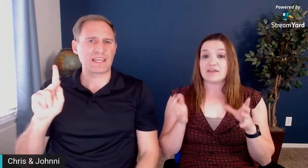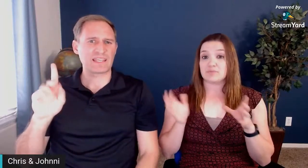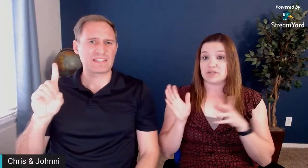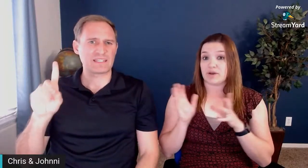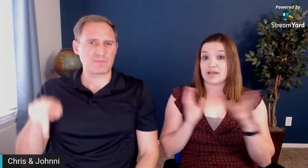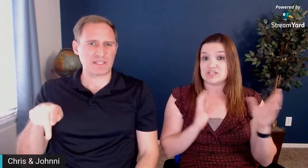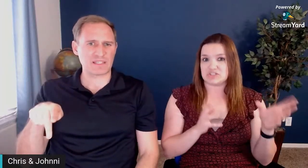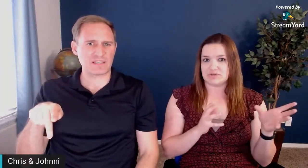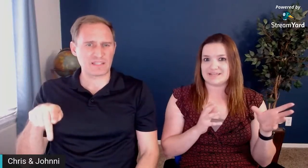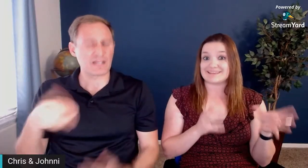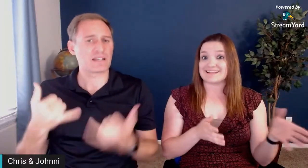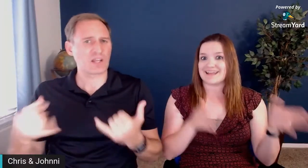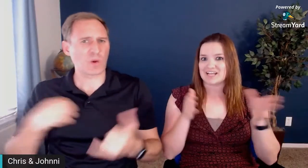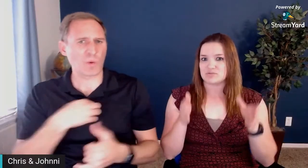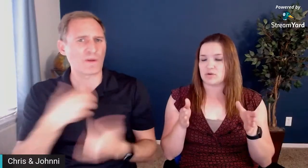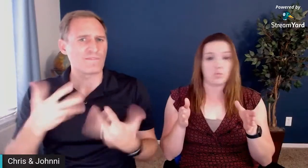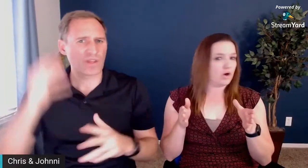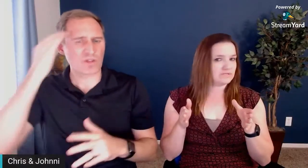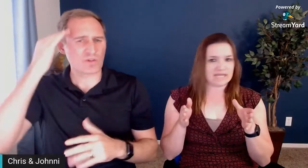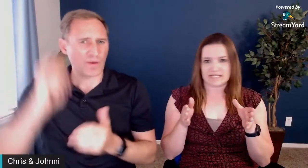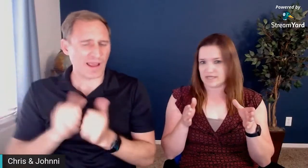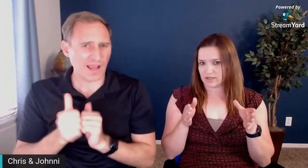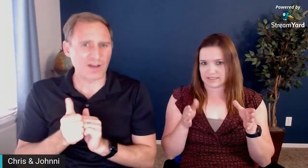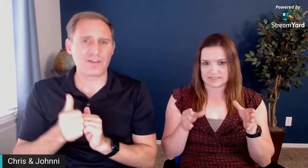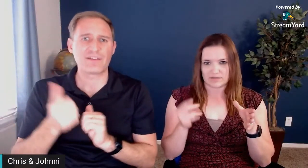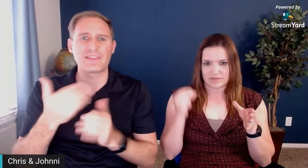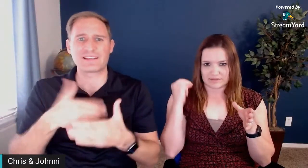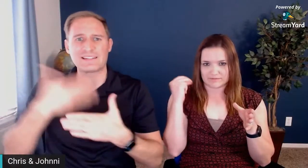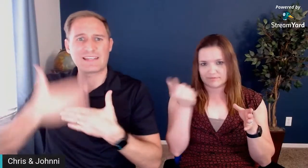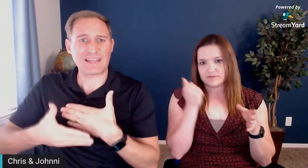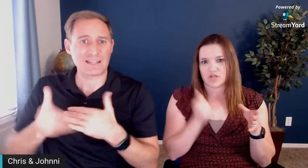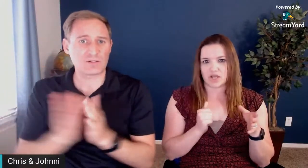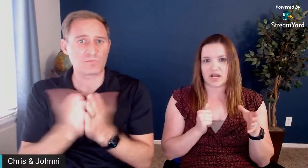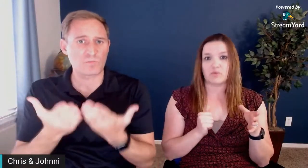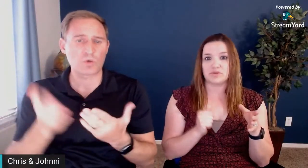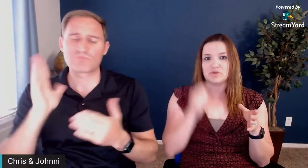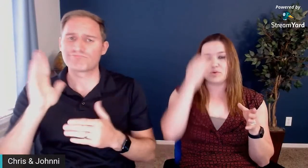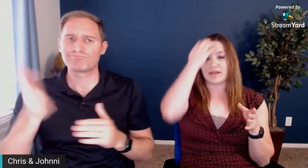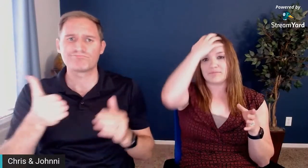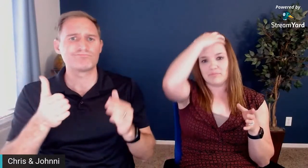that we know how to do it the next one won't take nearly as long we can knock it out really quick